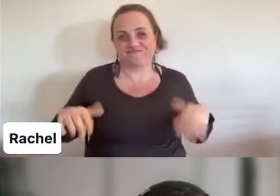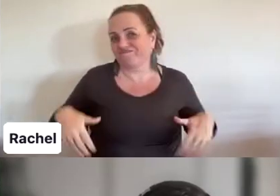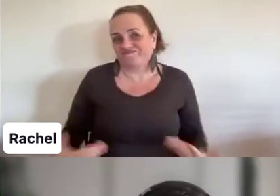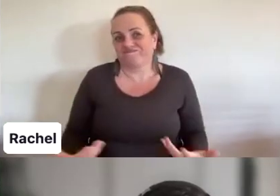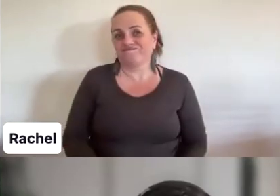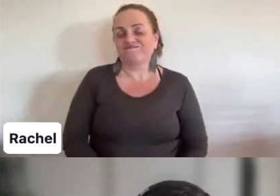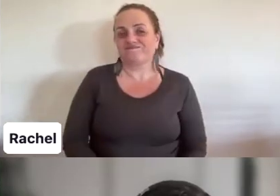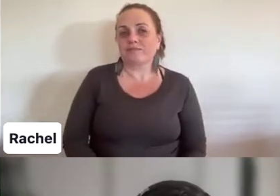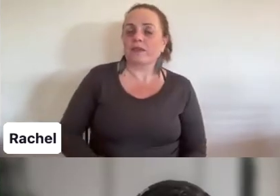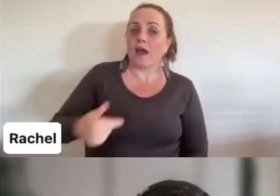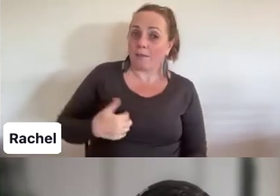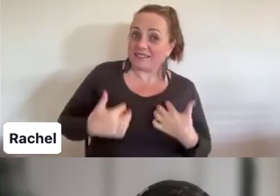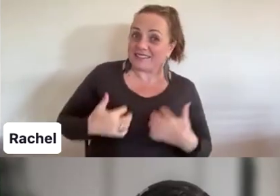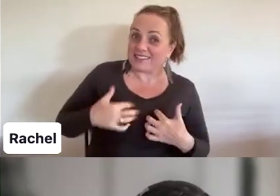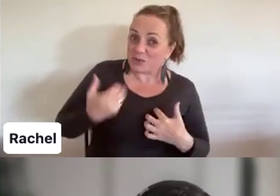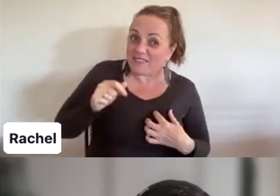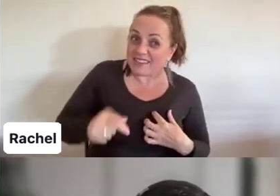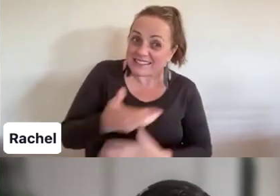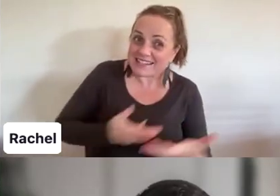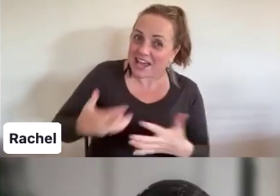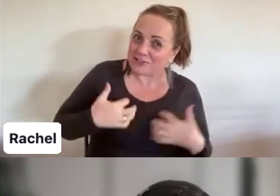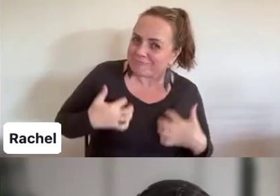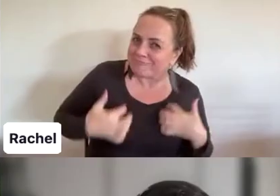looking forward to having this discussion, I think it will be fascinating to see what people have to